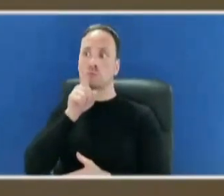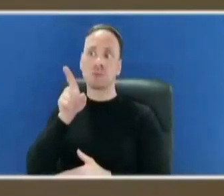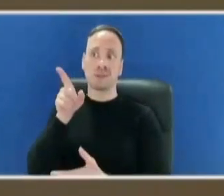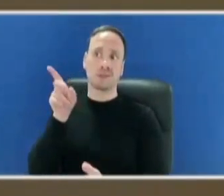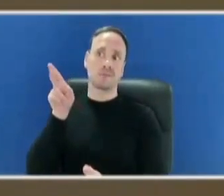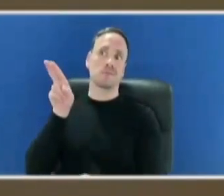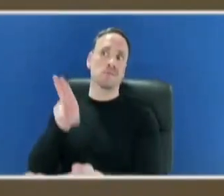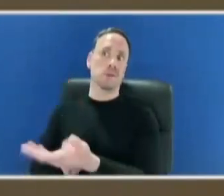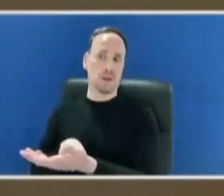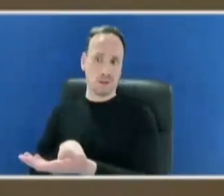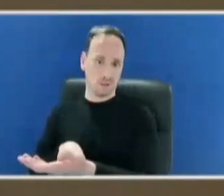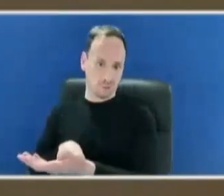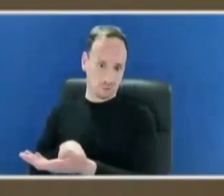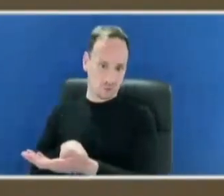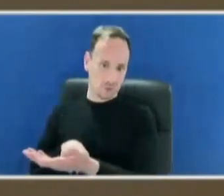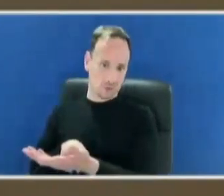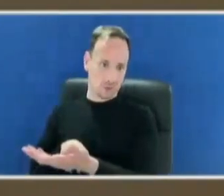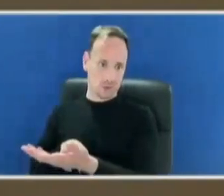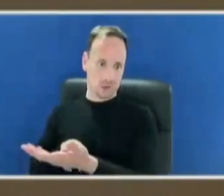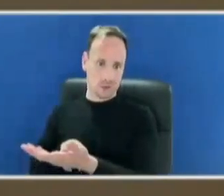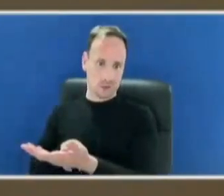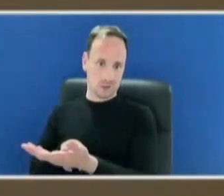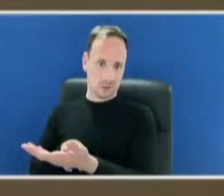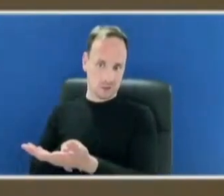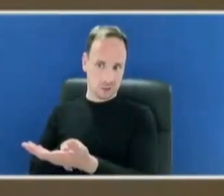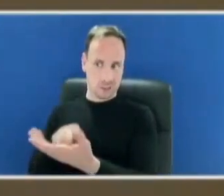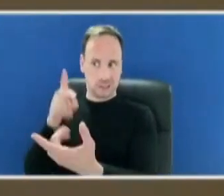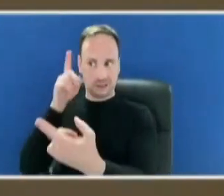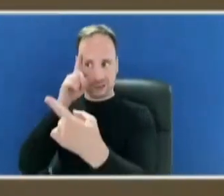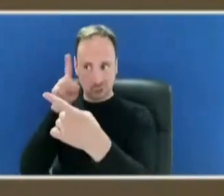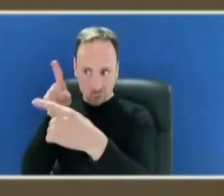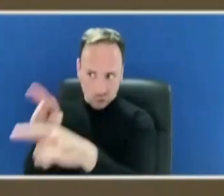that um is an agreement between the school district